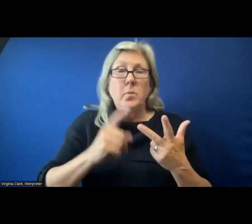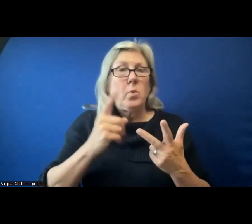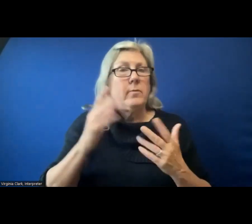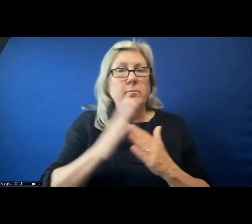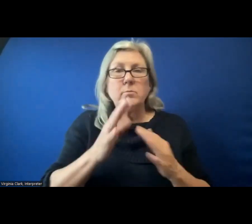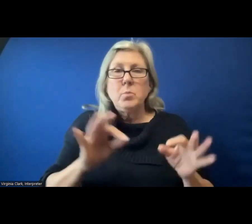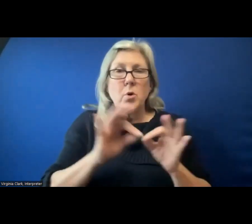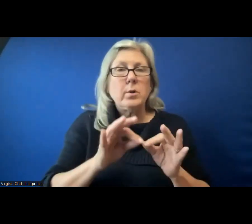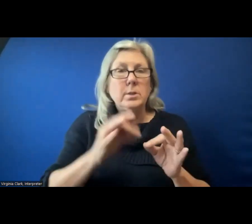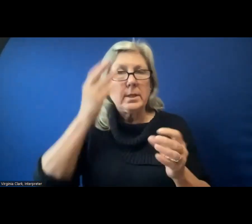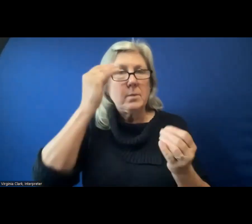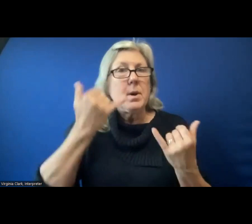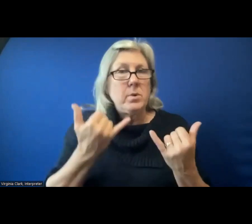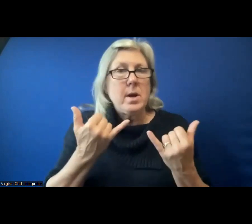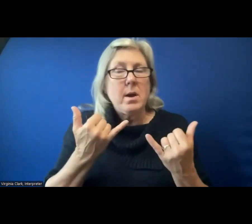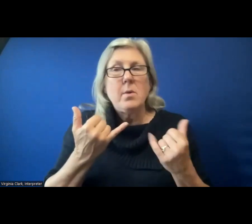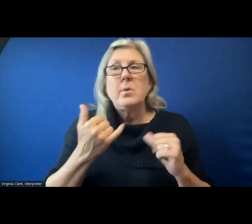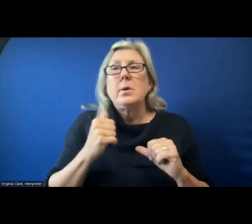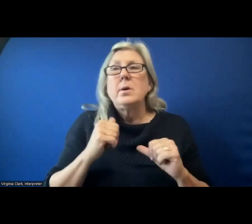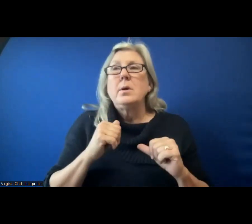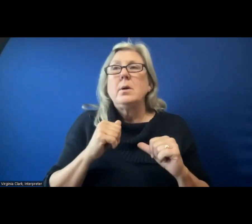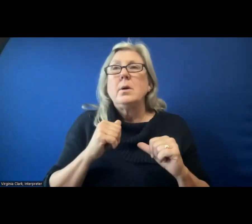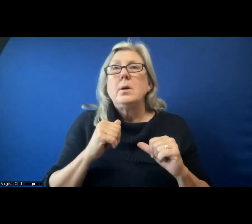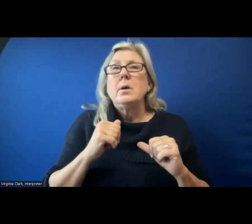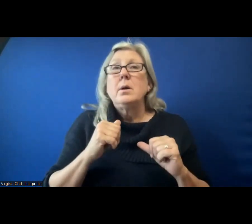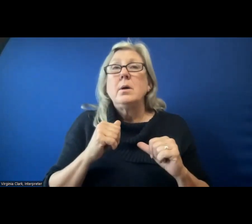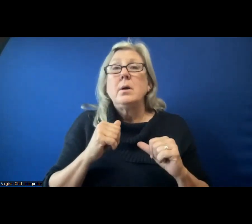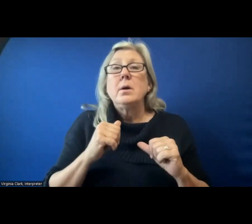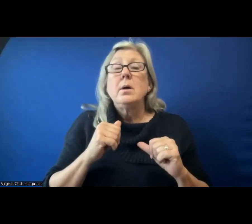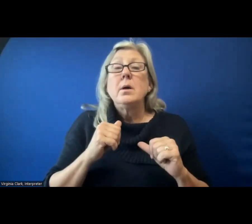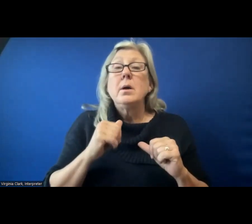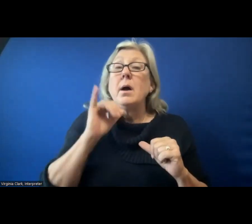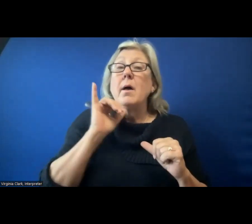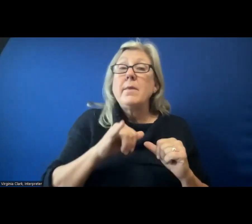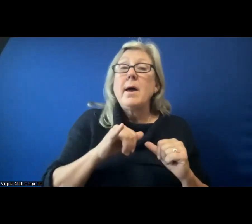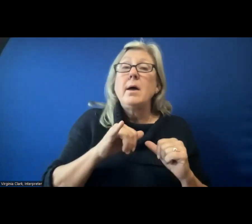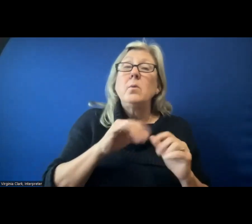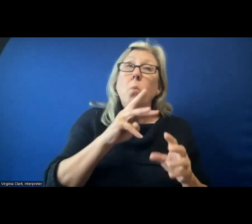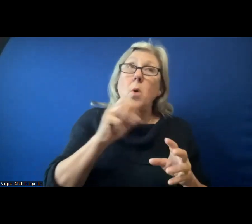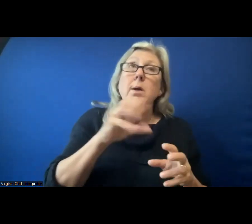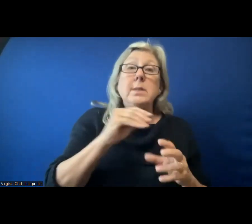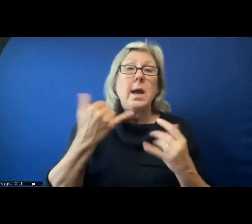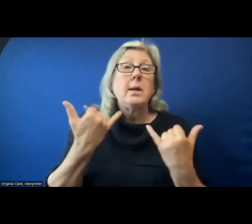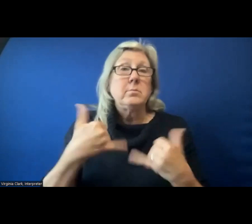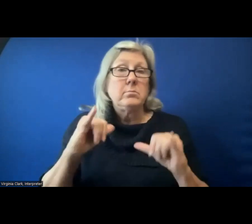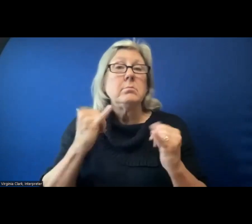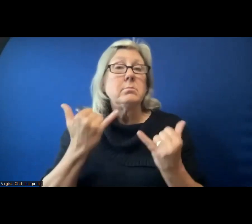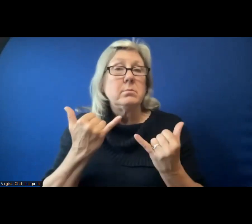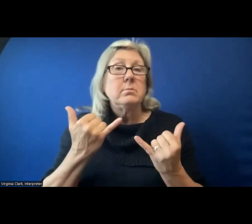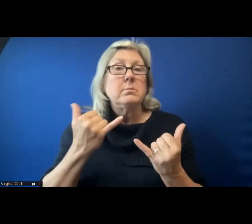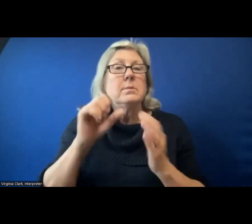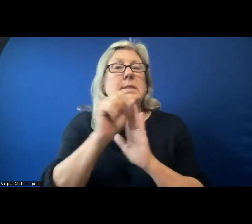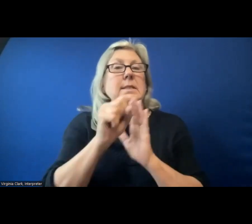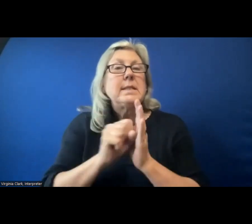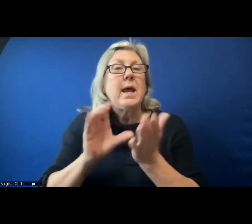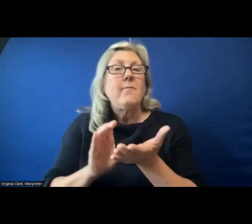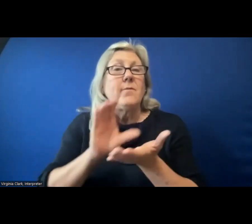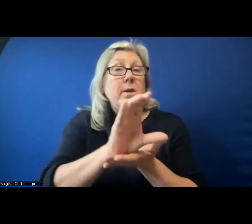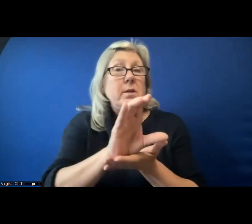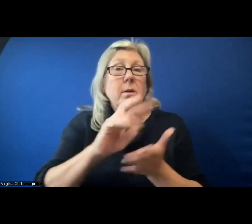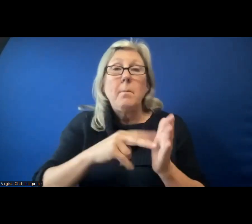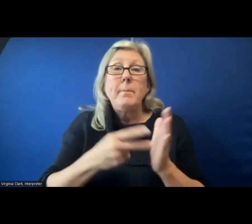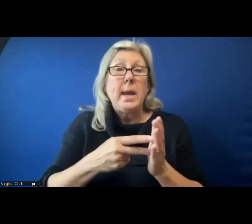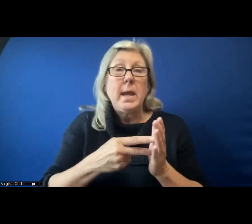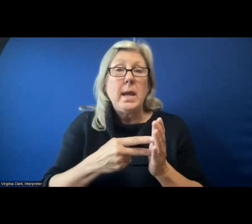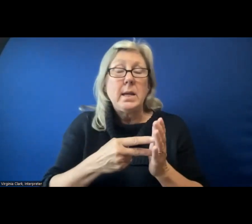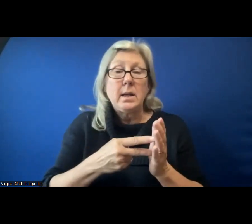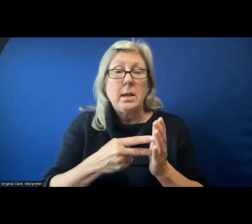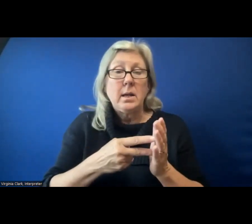to think about now, it was state and is state funded. Meaning, you don't have to destitute